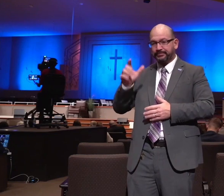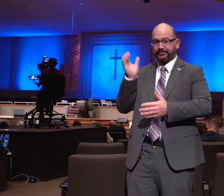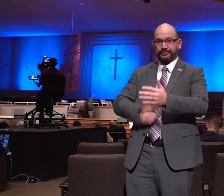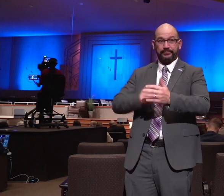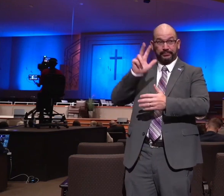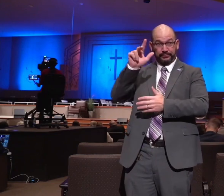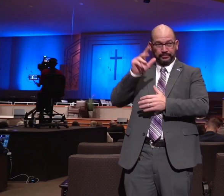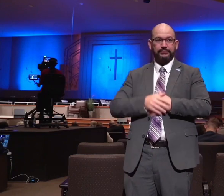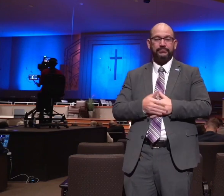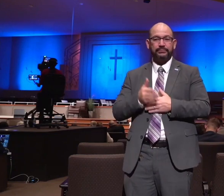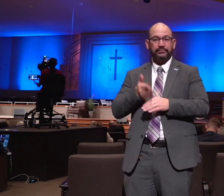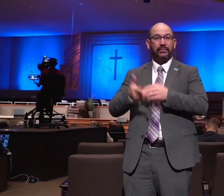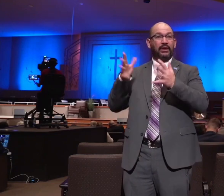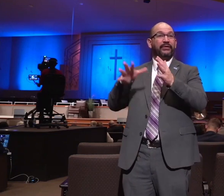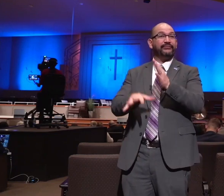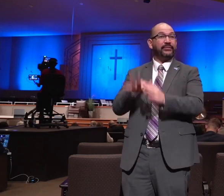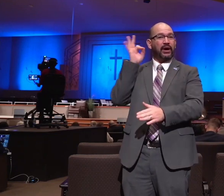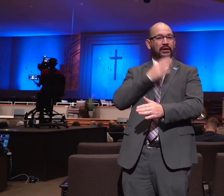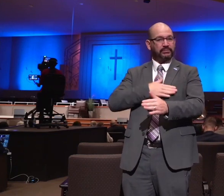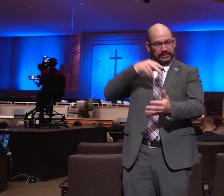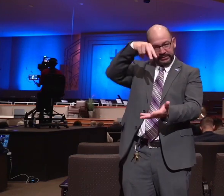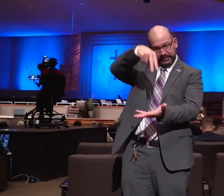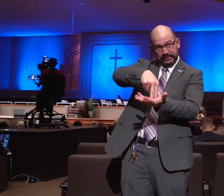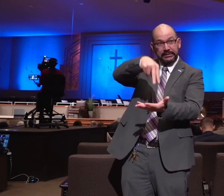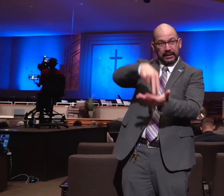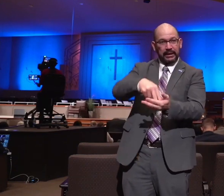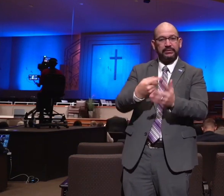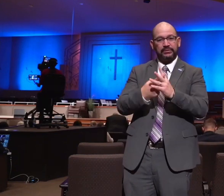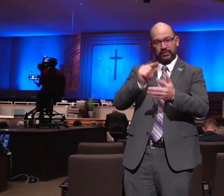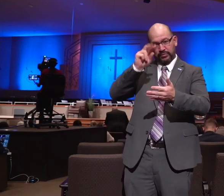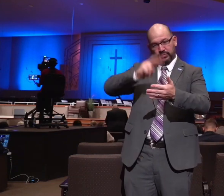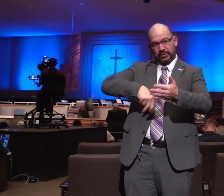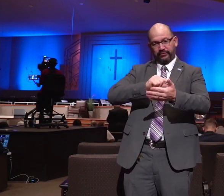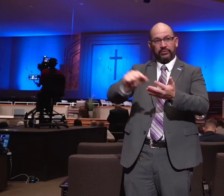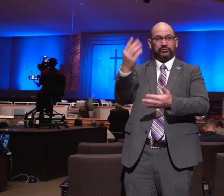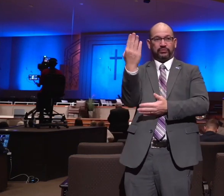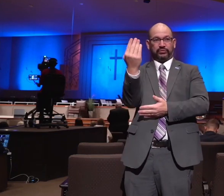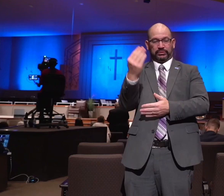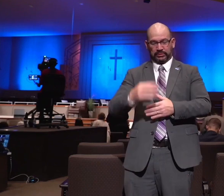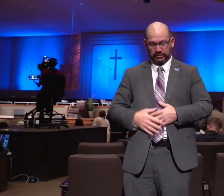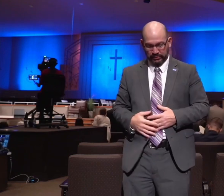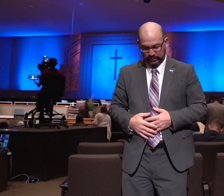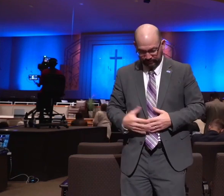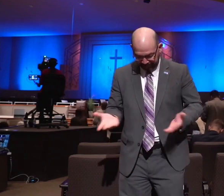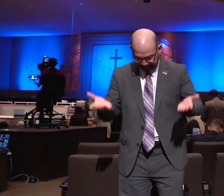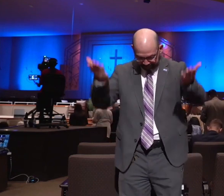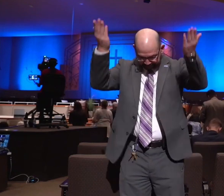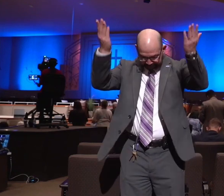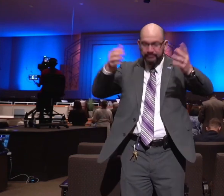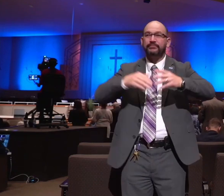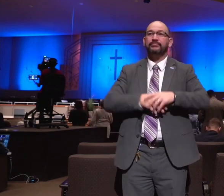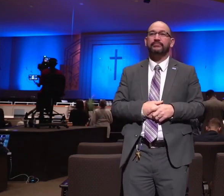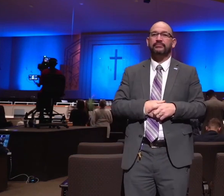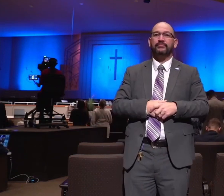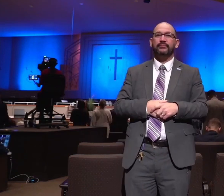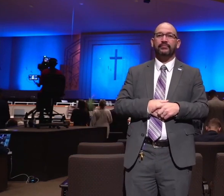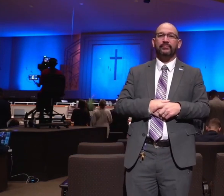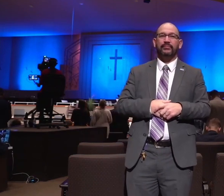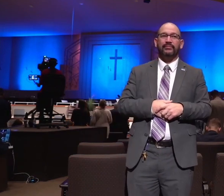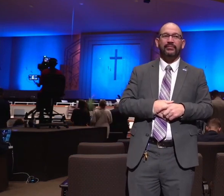when you found it stand with me as we begin reading at verse 14